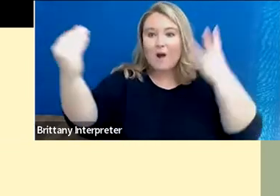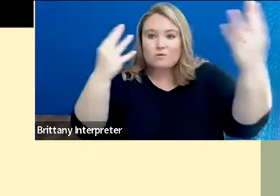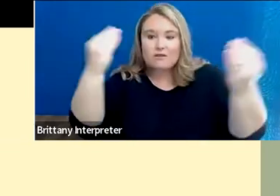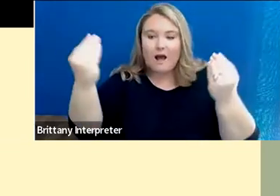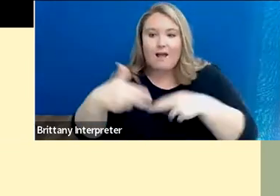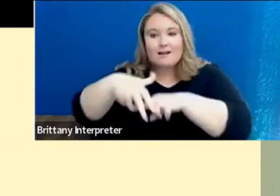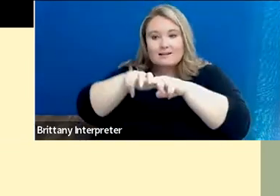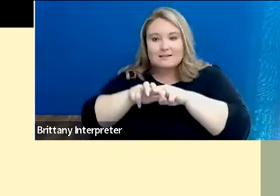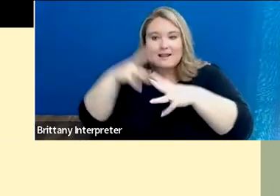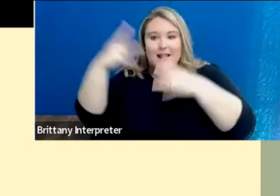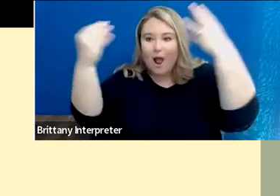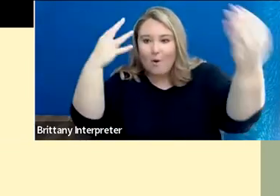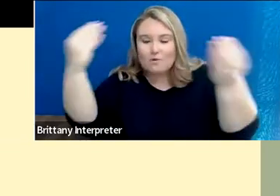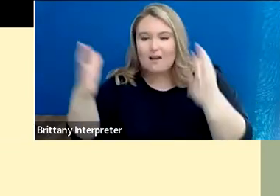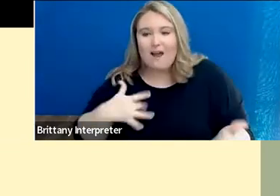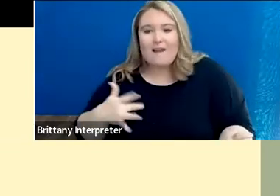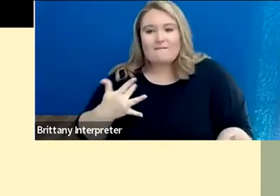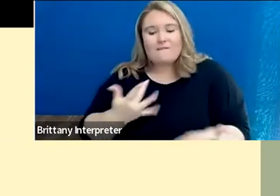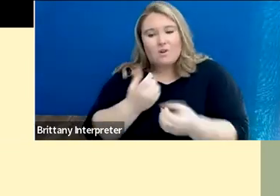roll in our chairs and be safe from gunfire.